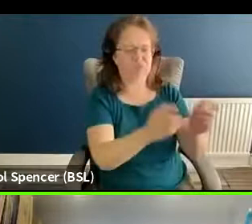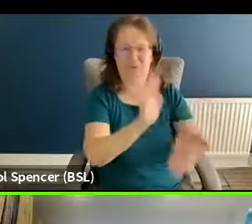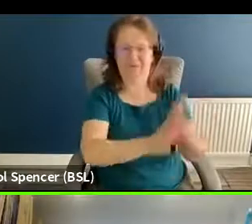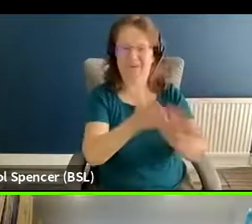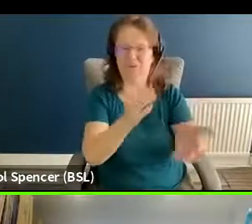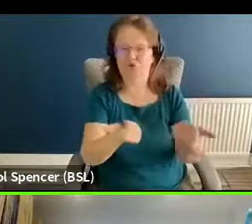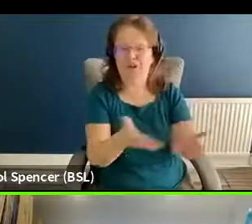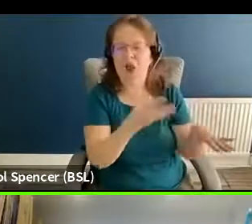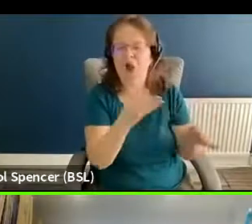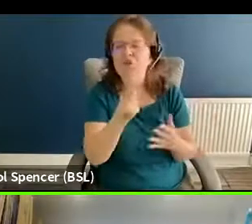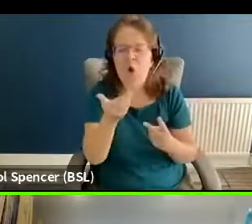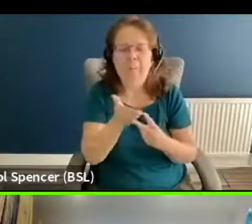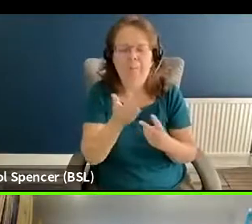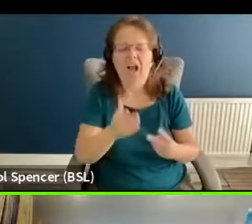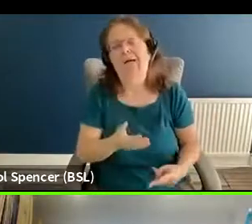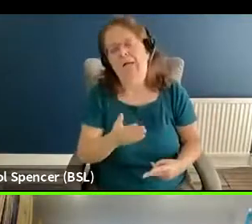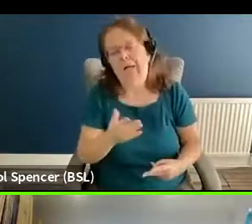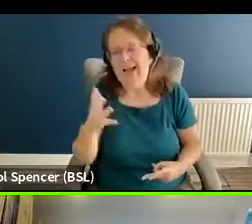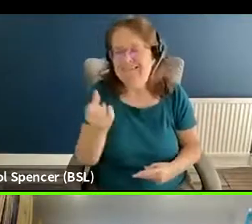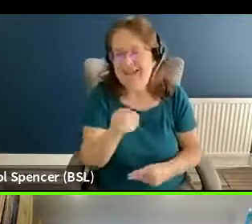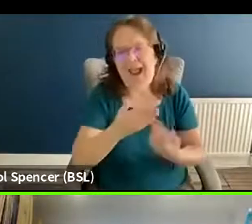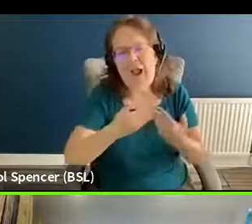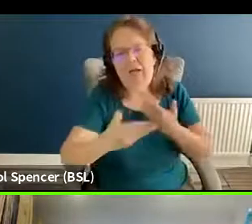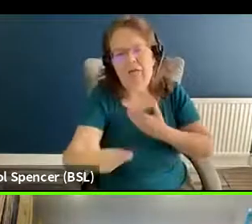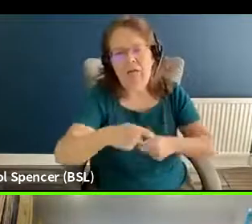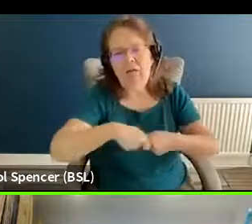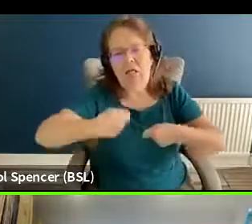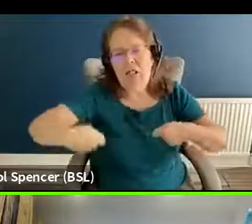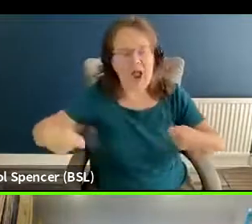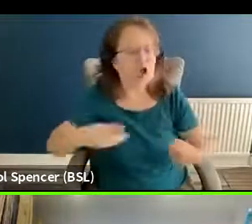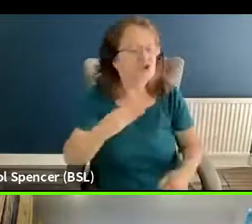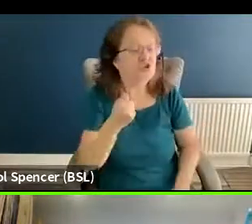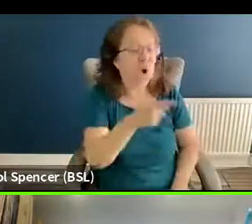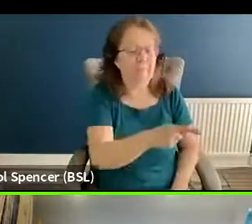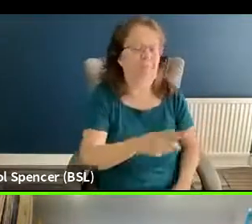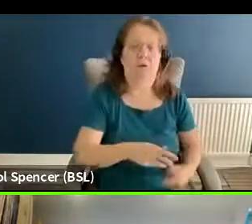intermediate things that might take a few months and some things you just can't do till a rebuild.